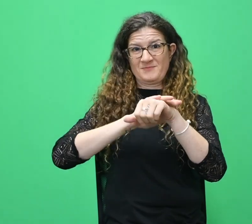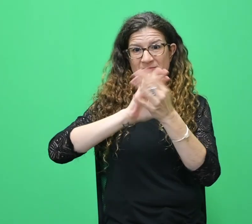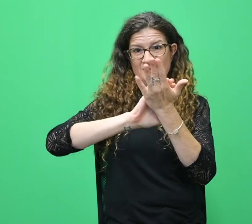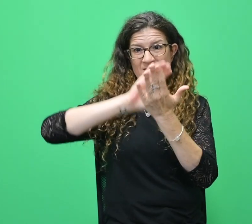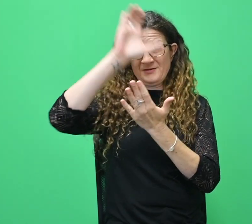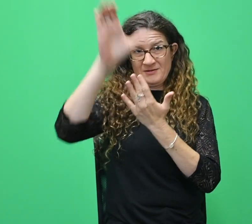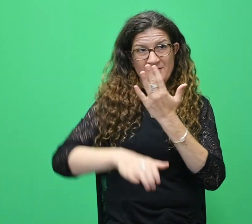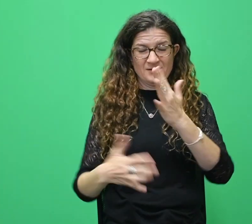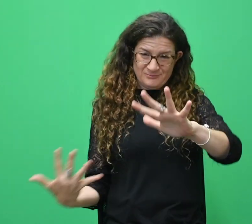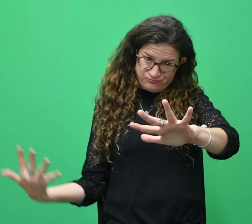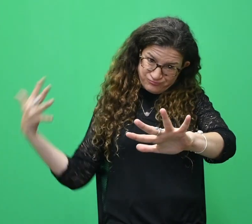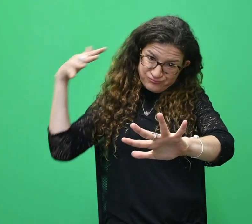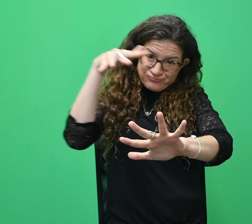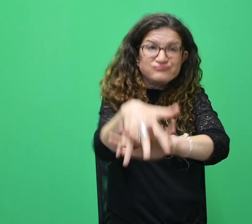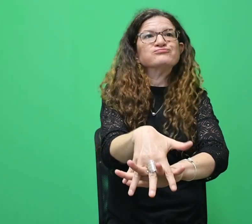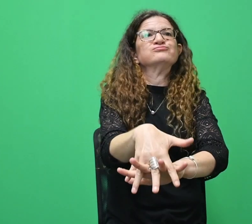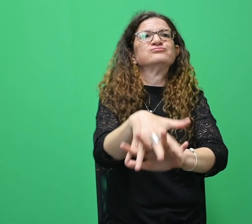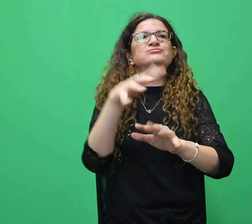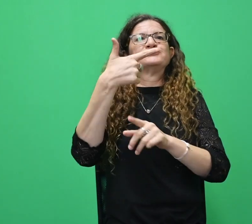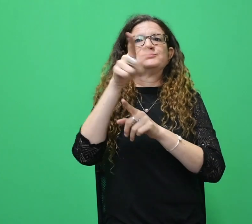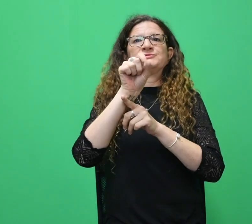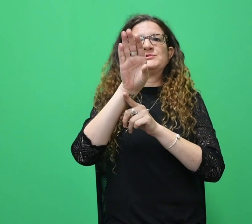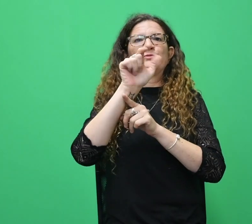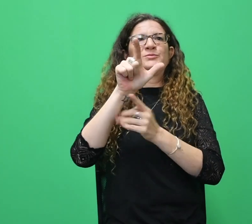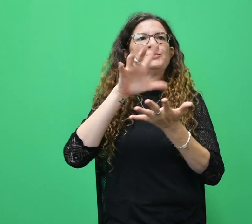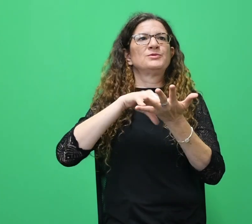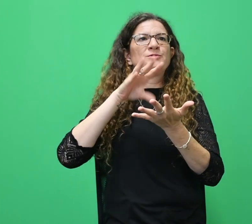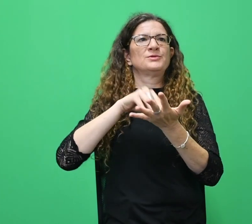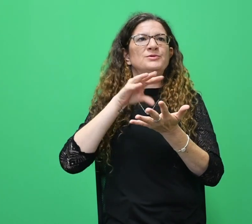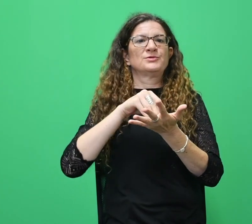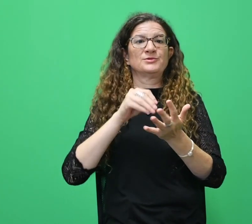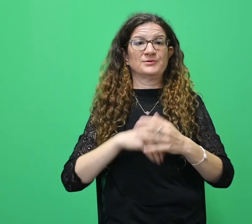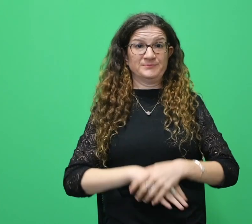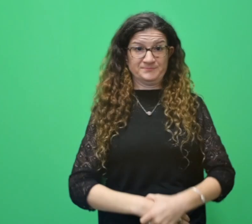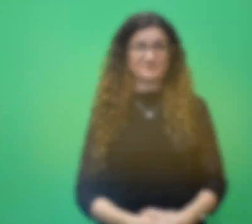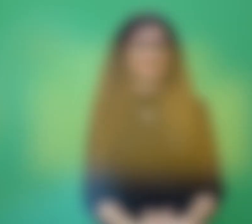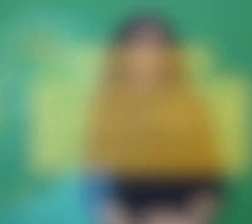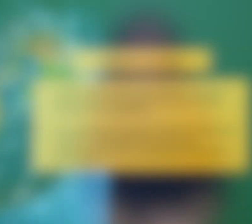based on global learning to be infused in the curriculum.